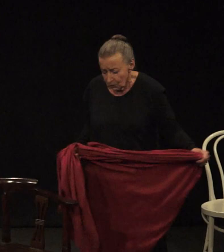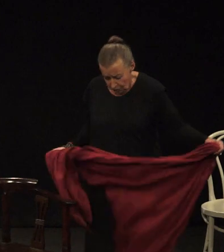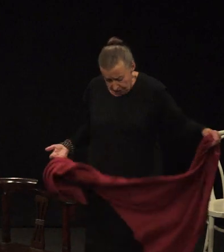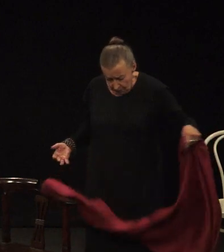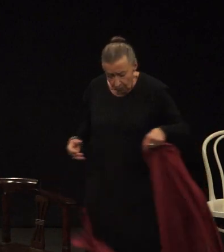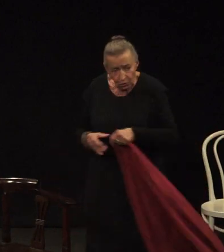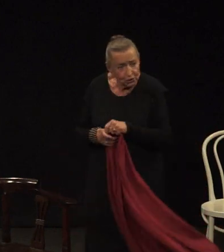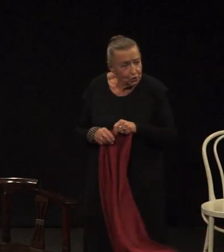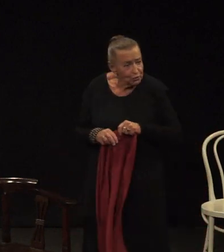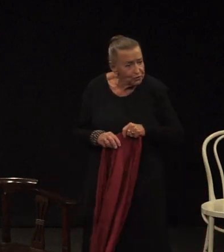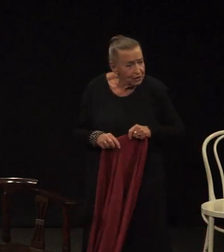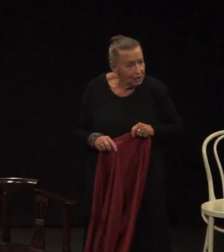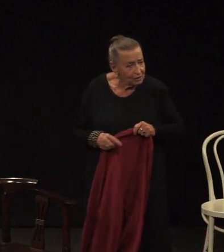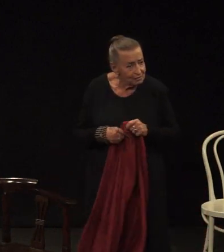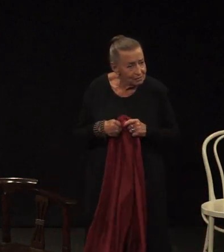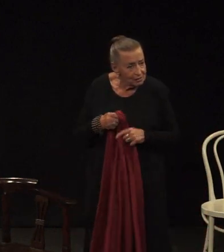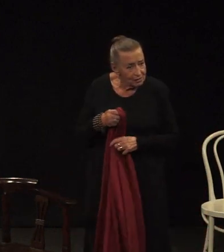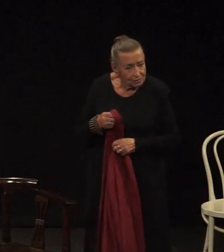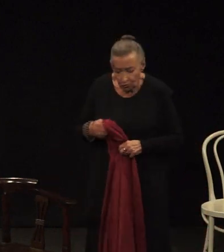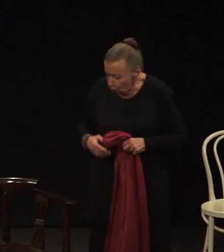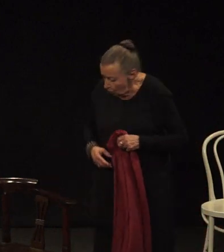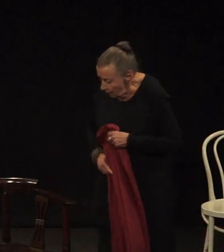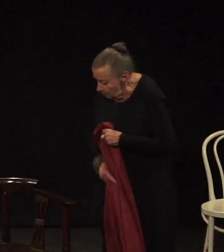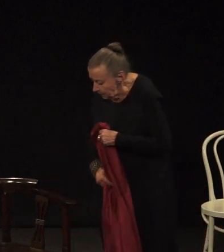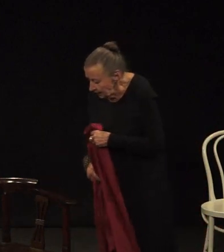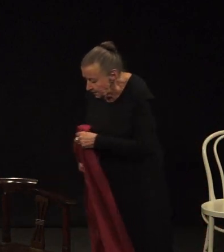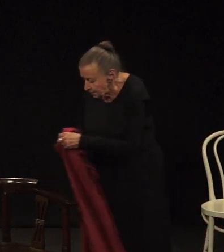to their tangled heart?